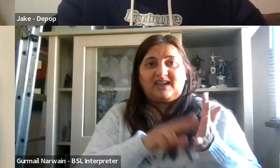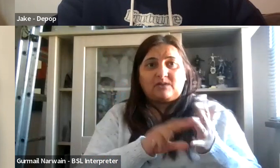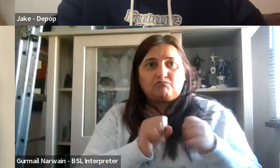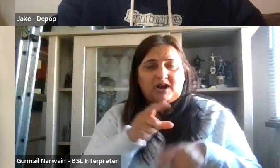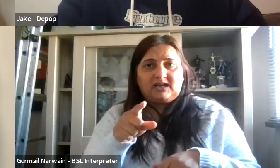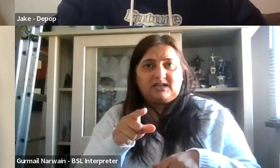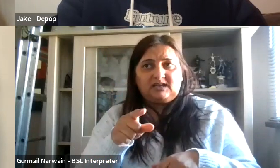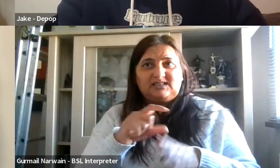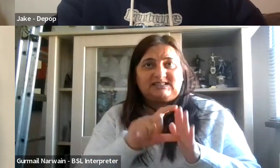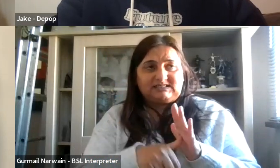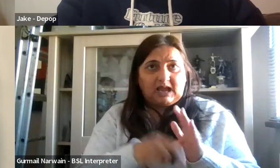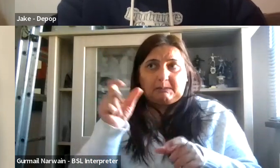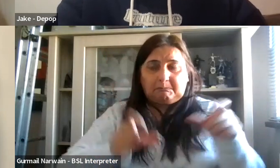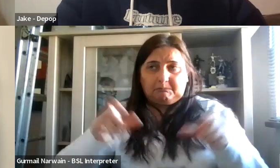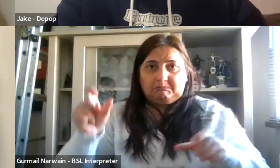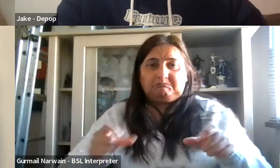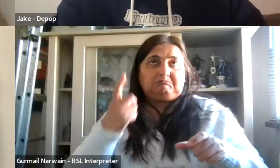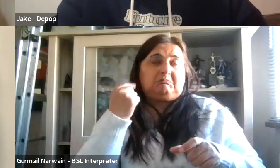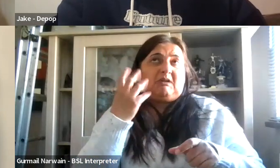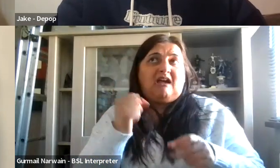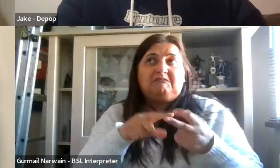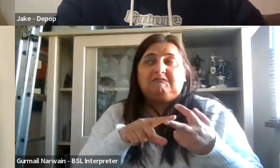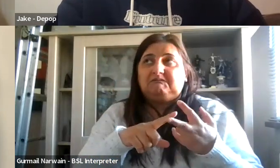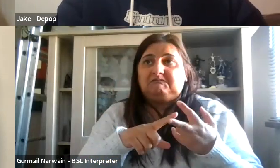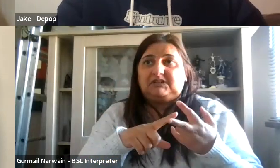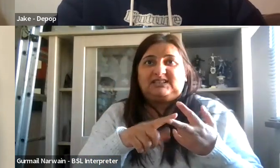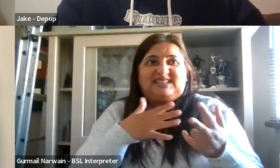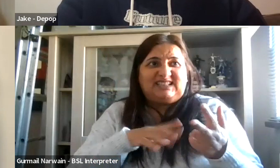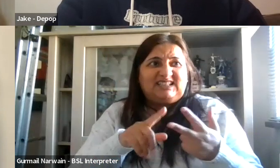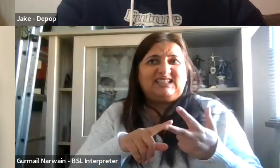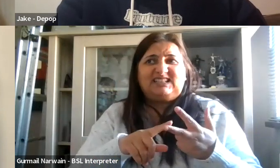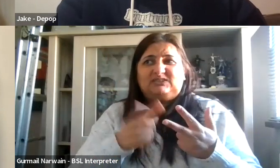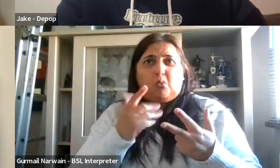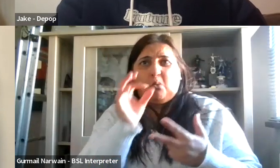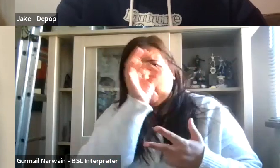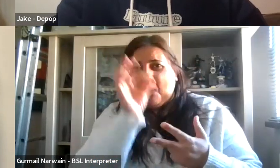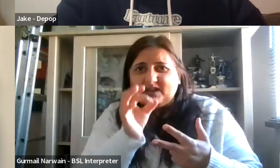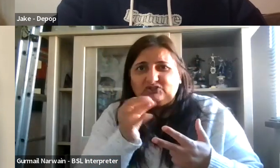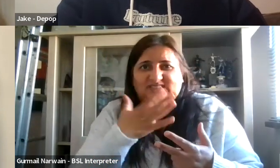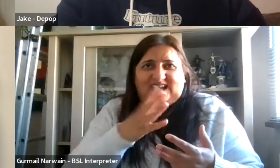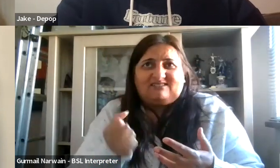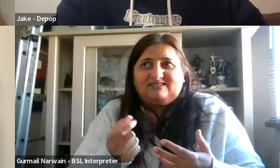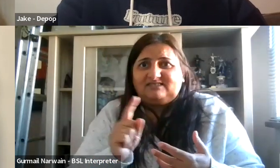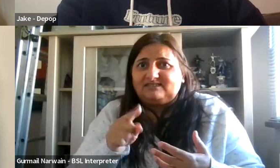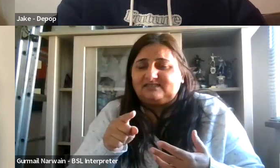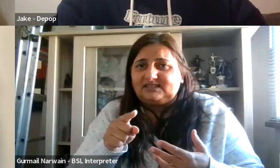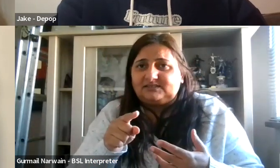candidates, people that might have certain certain needs of certain questions about that